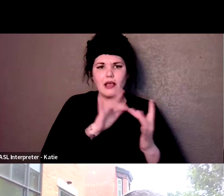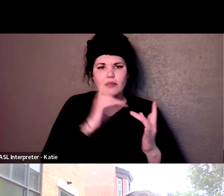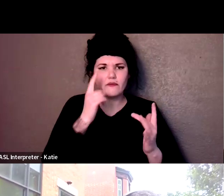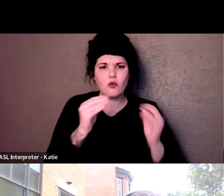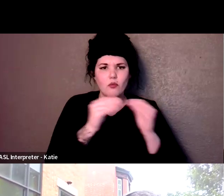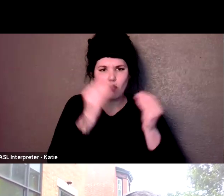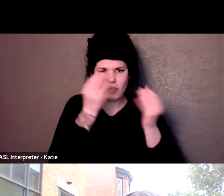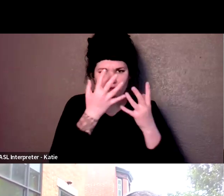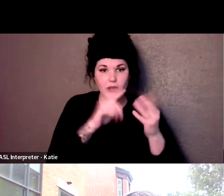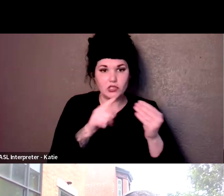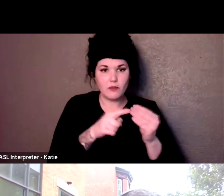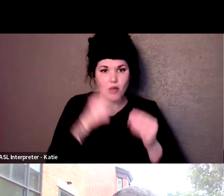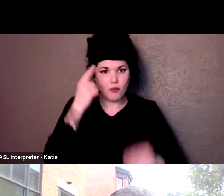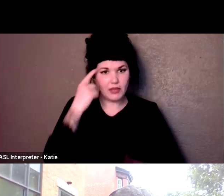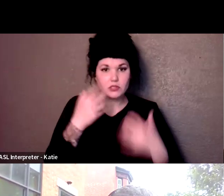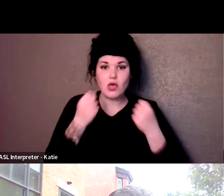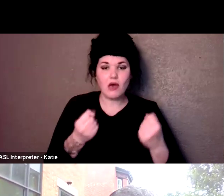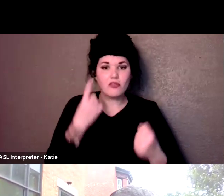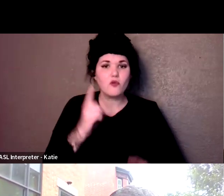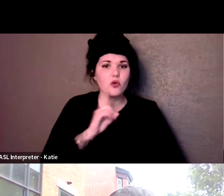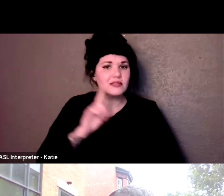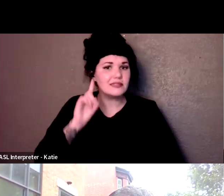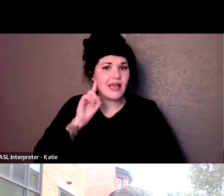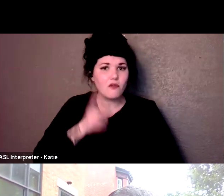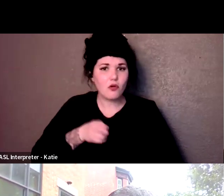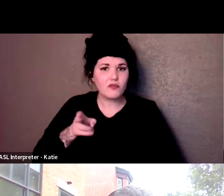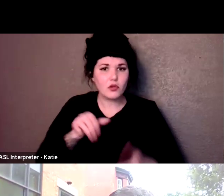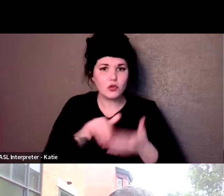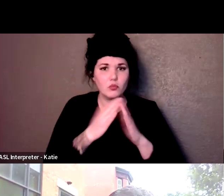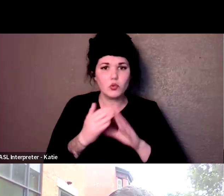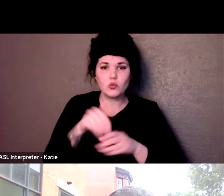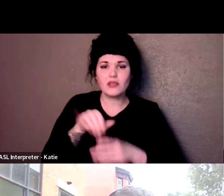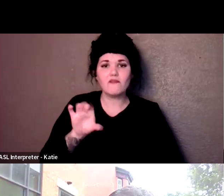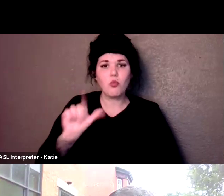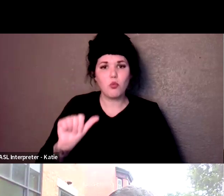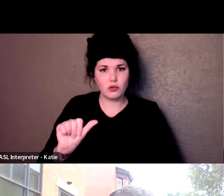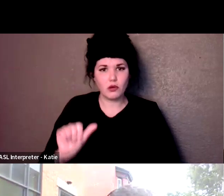health for deaf and hard of hearing community in Florida with Certified American Sign Language